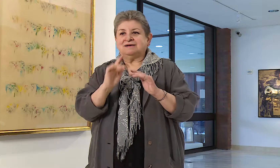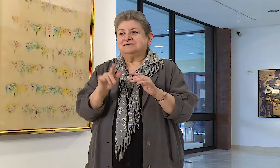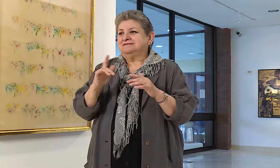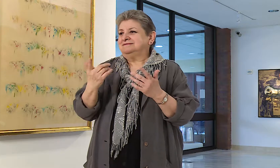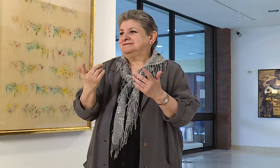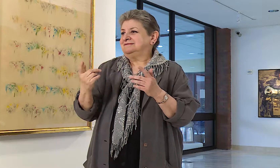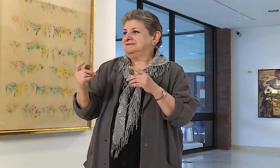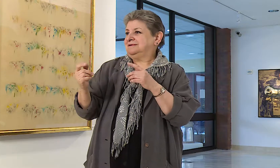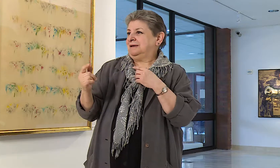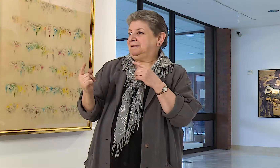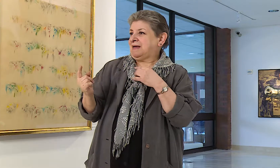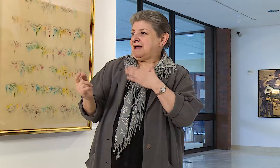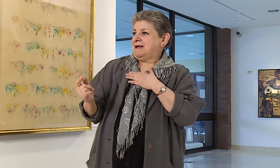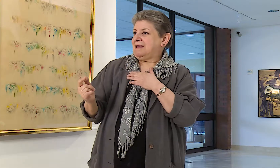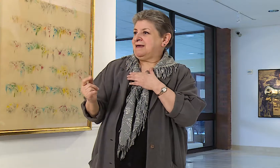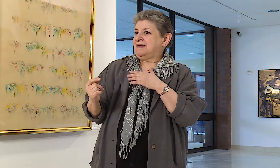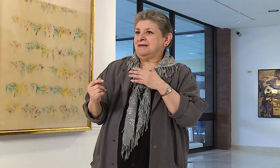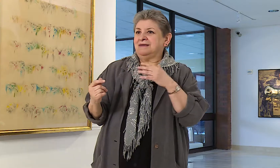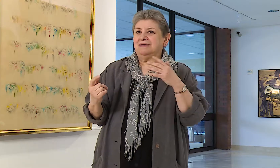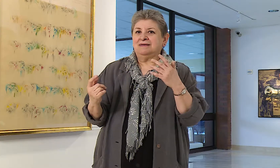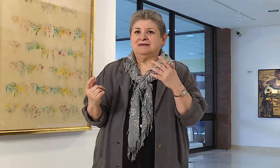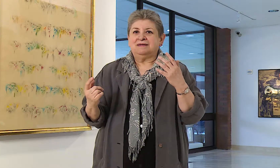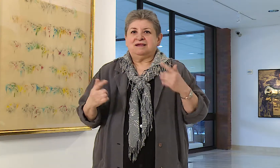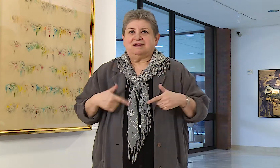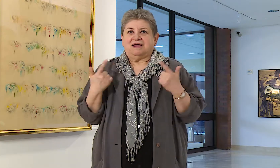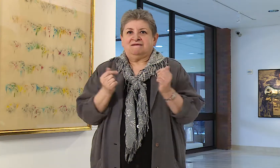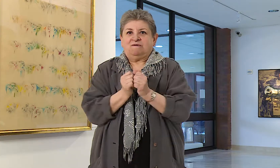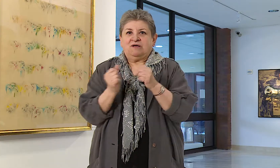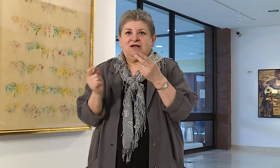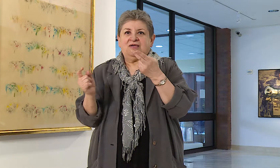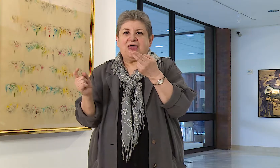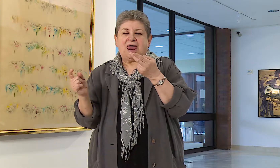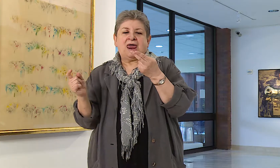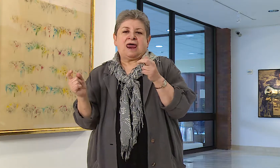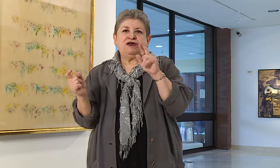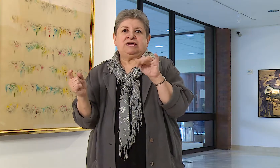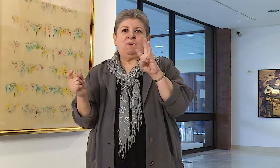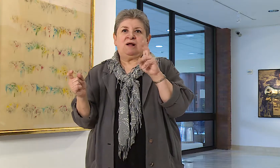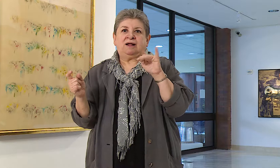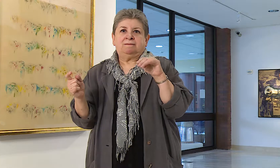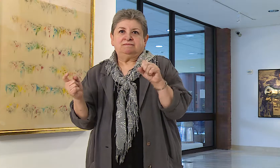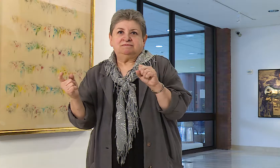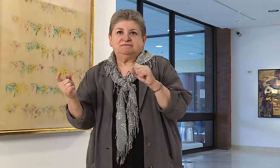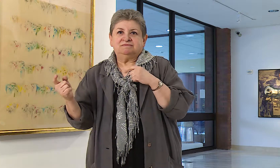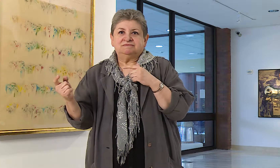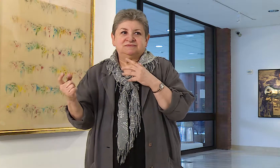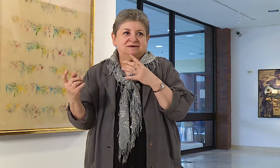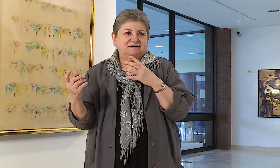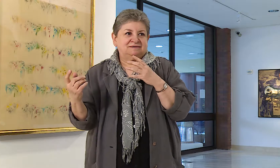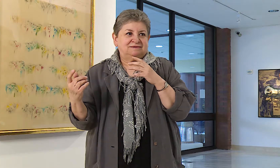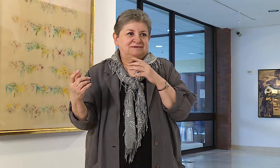I was beginning the next chapter of my life at Gallaudet. My work with Harry Williams...